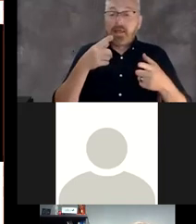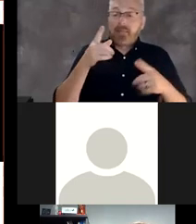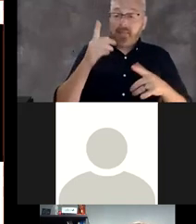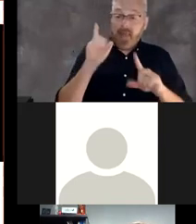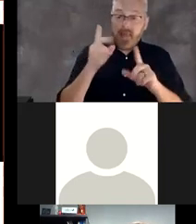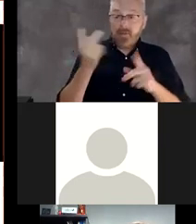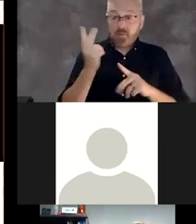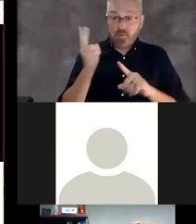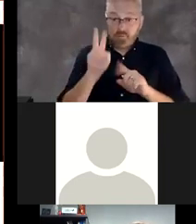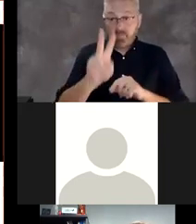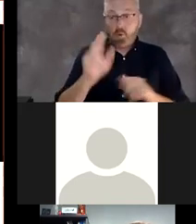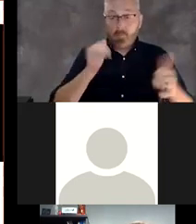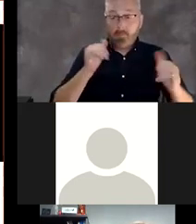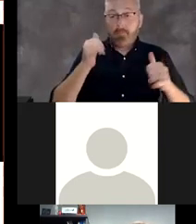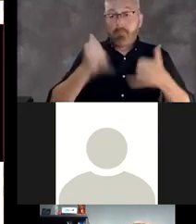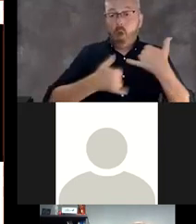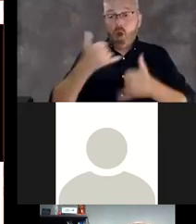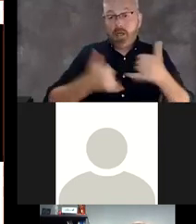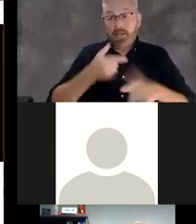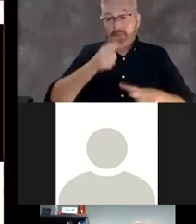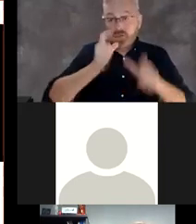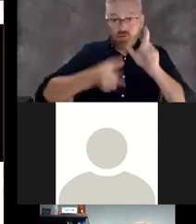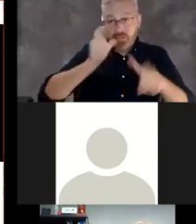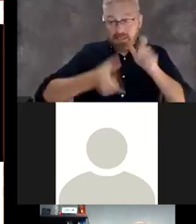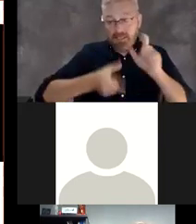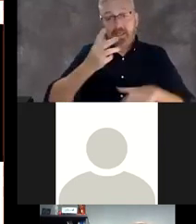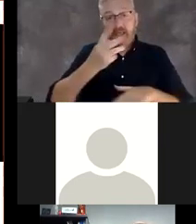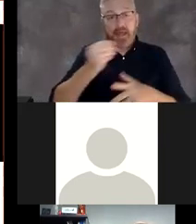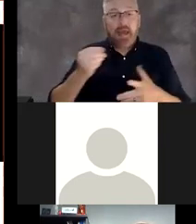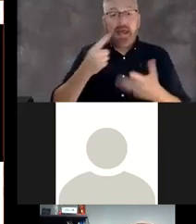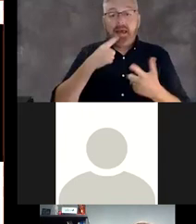THEY END UP MAKING OUT AND THEY FONDLE EACH OTHER.